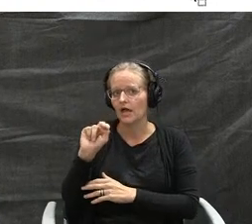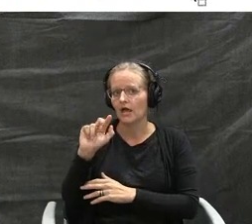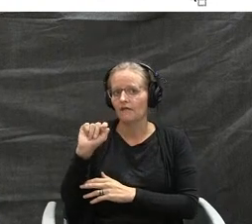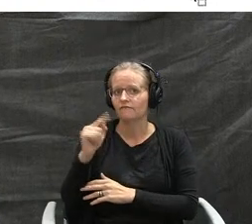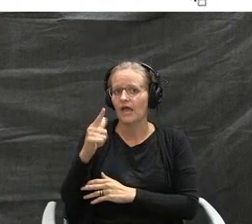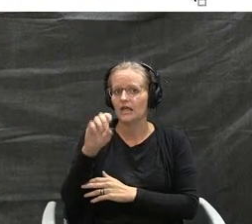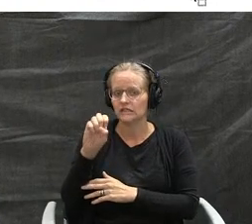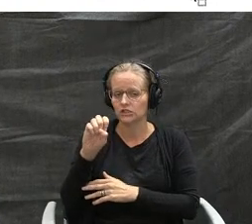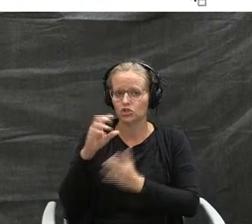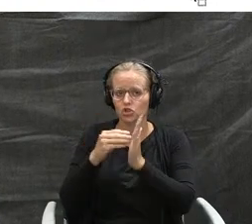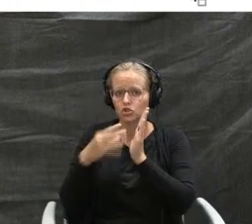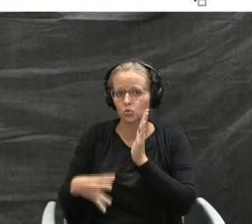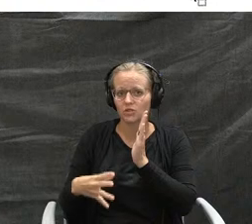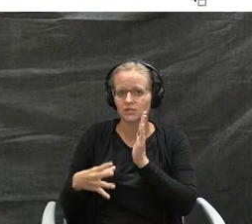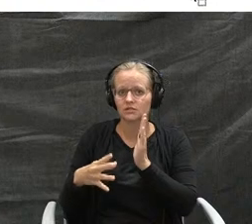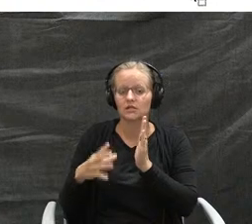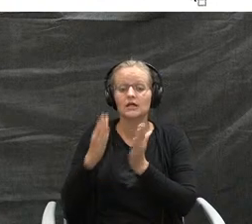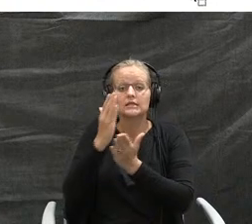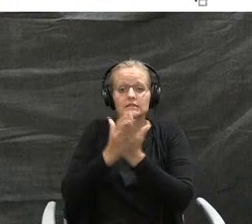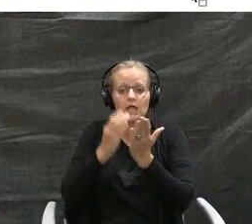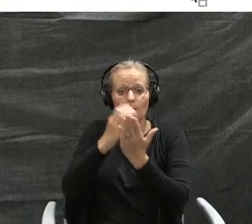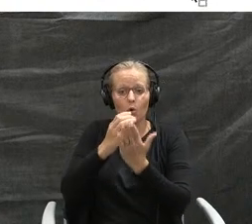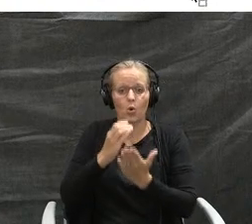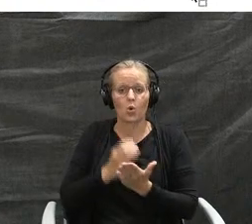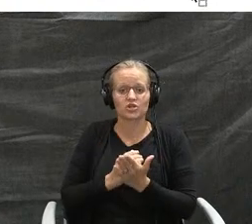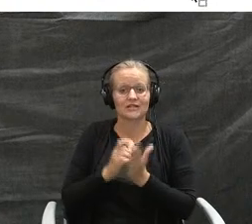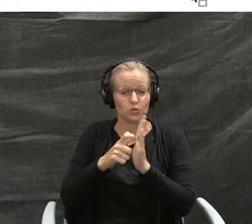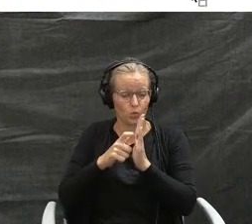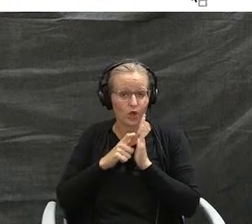maybe lab courses. If they just don't get the experience online